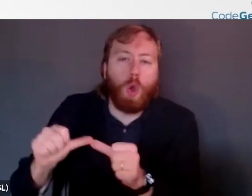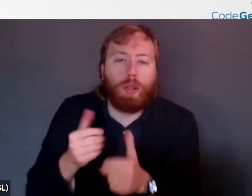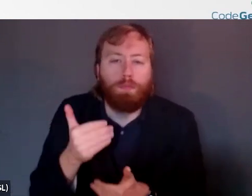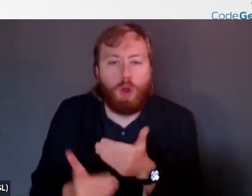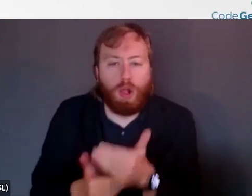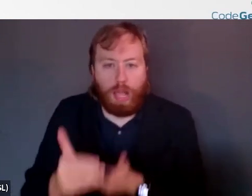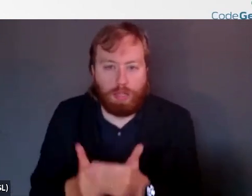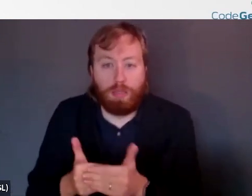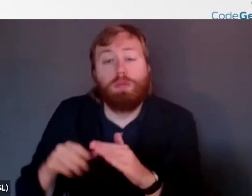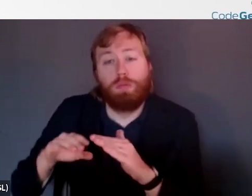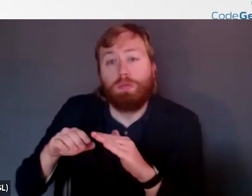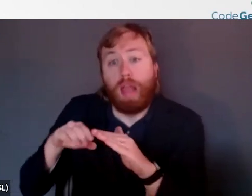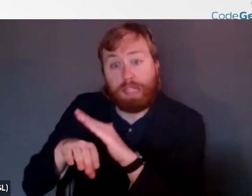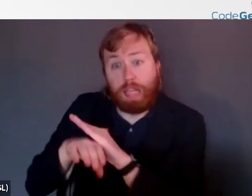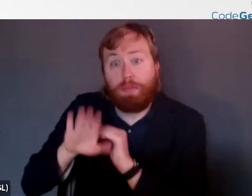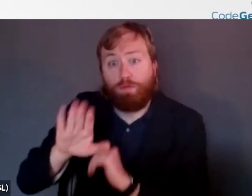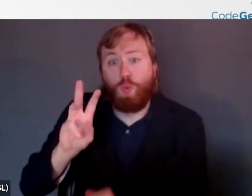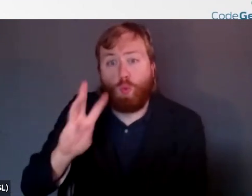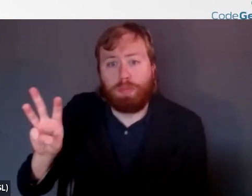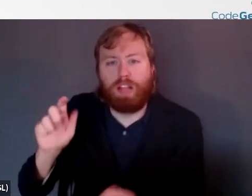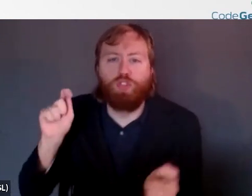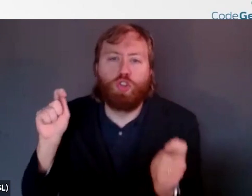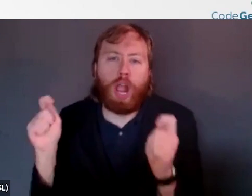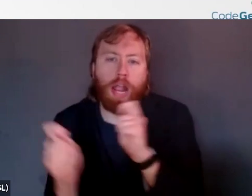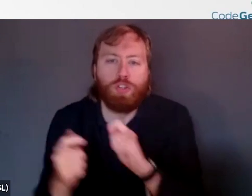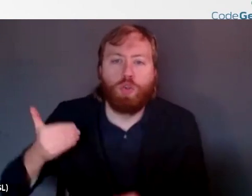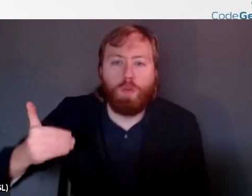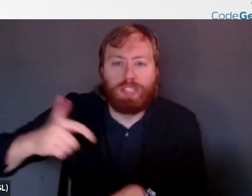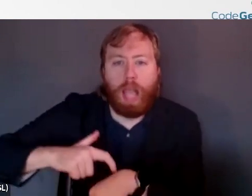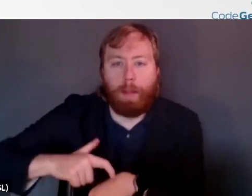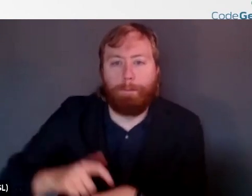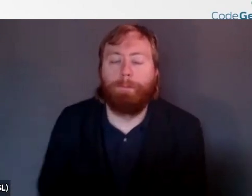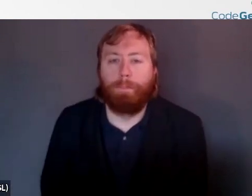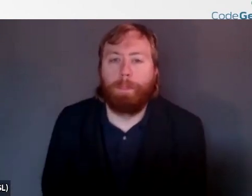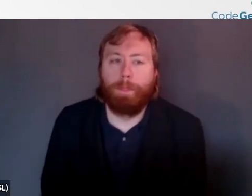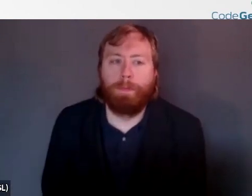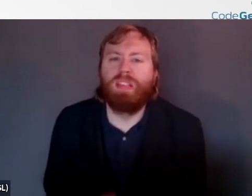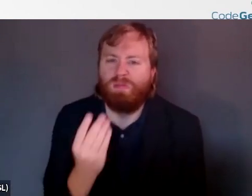The accessibility of your website changes over time. There's several ways that could happen.